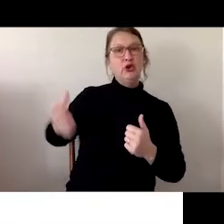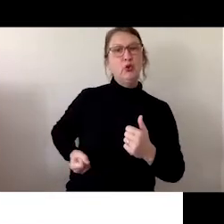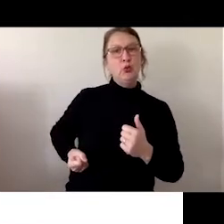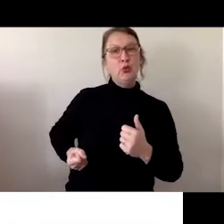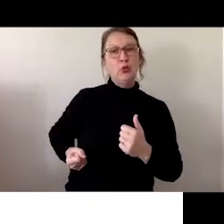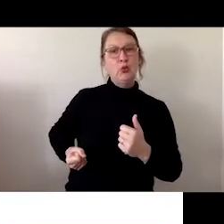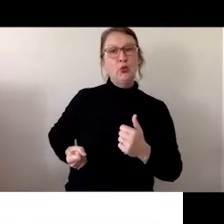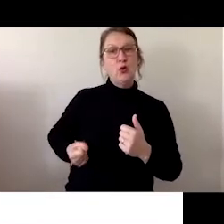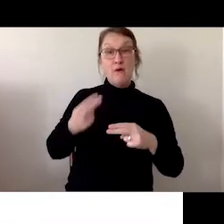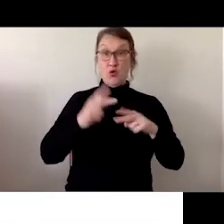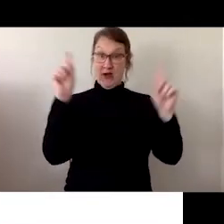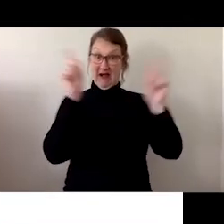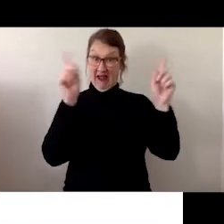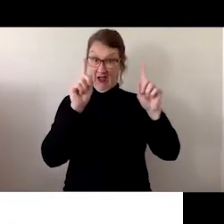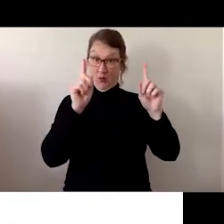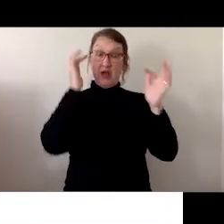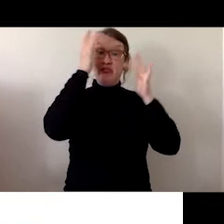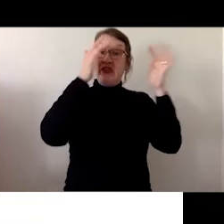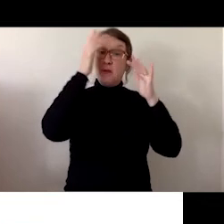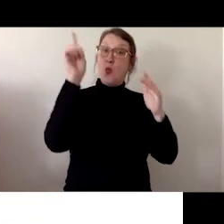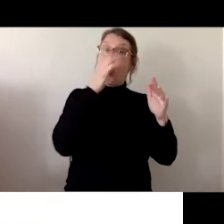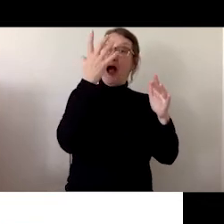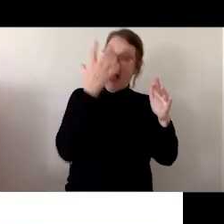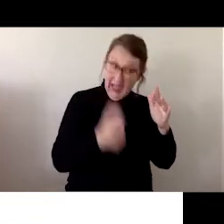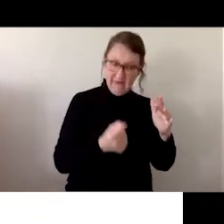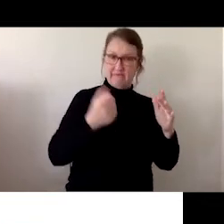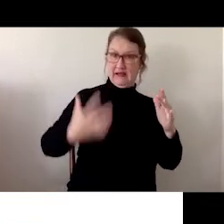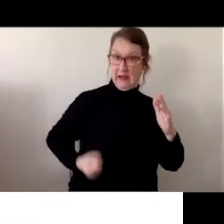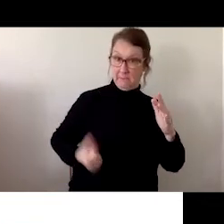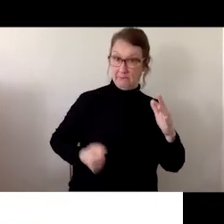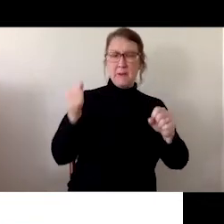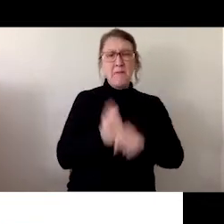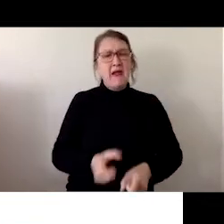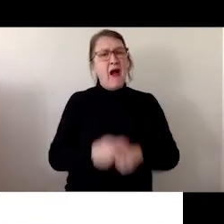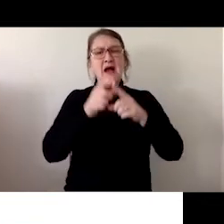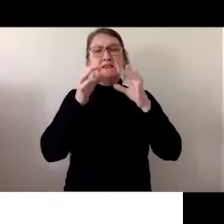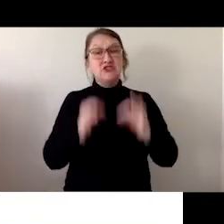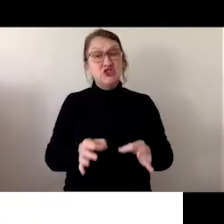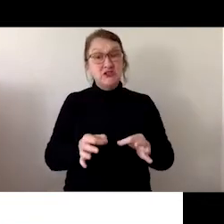nothing else in the now - protect your existing income, make the hard calls, and then look to generating income.